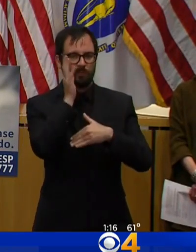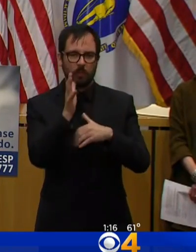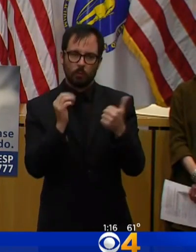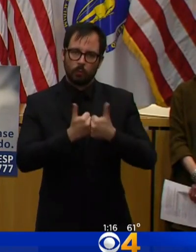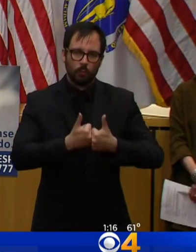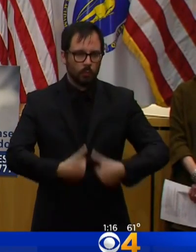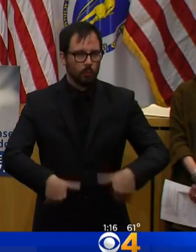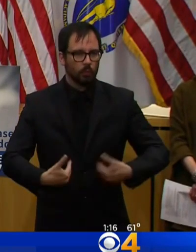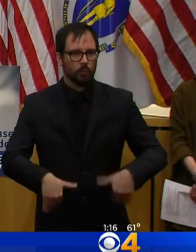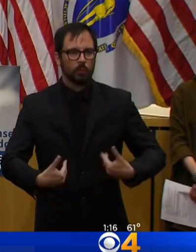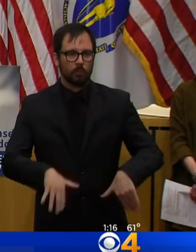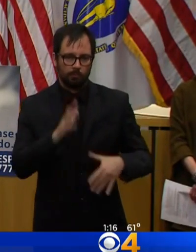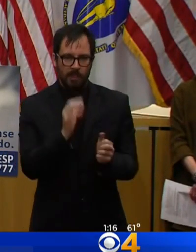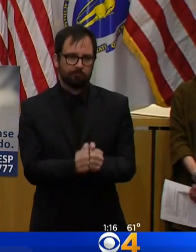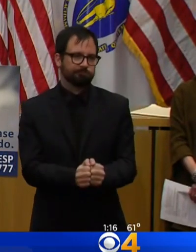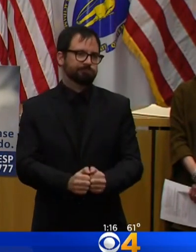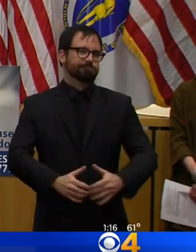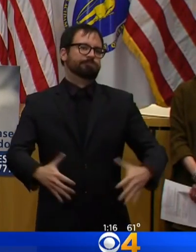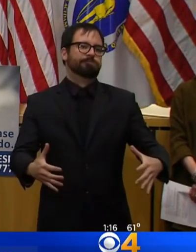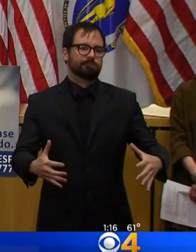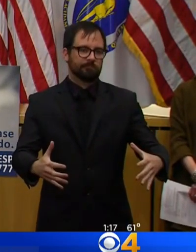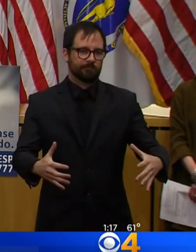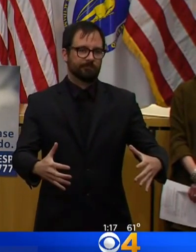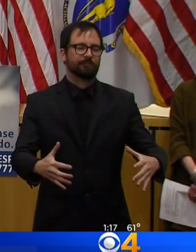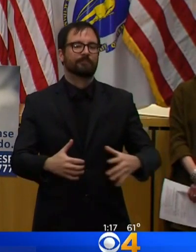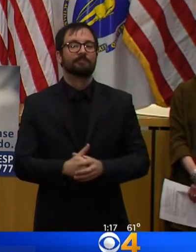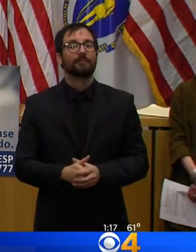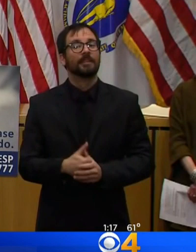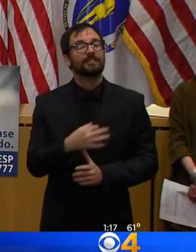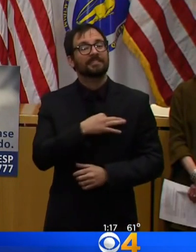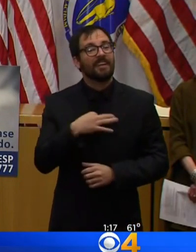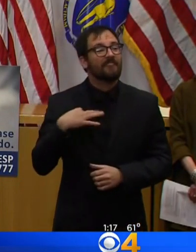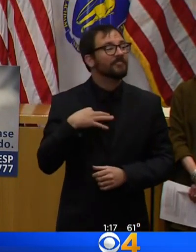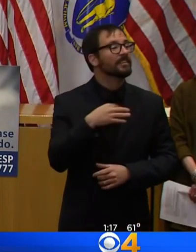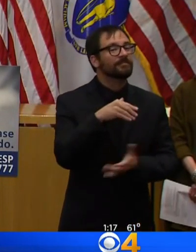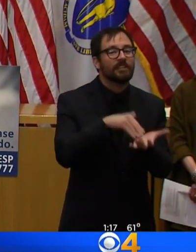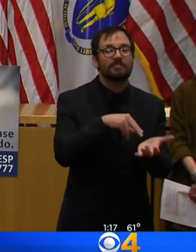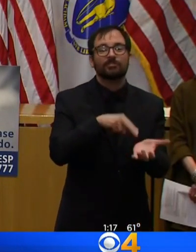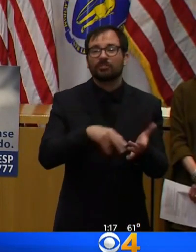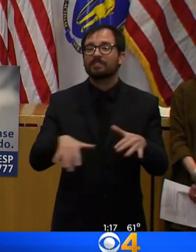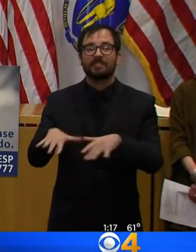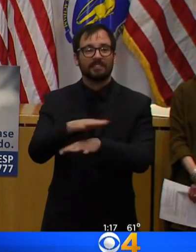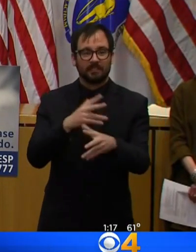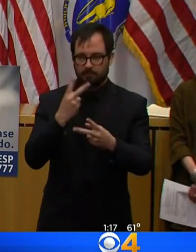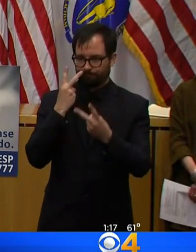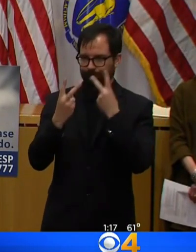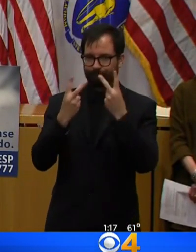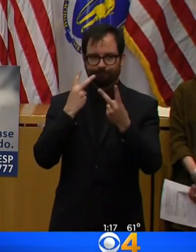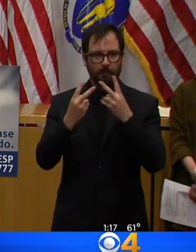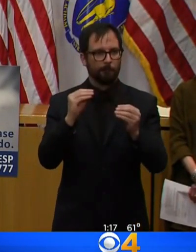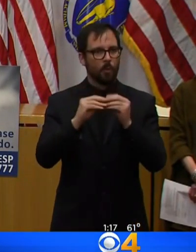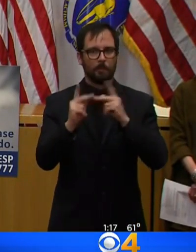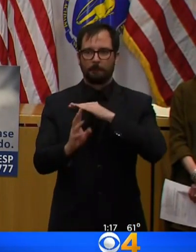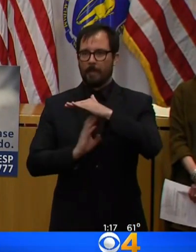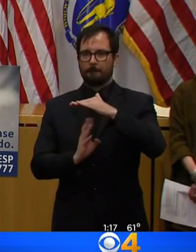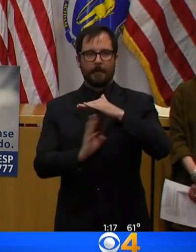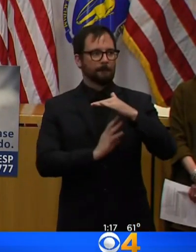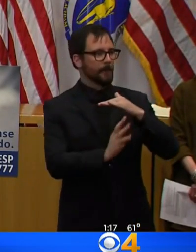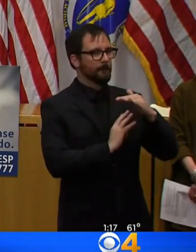AHEAD WILL BE DIFFICULT ONCE. THEY WILL BE DIFFICULT ON A FRONTLINE MEDICAL WORKERS IS WE EXPECT HOSPITALS TO SEE MORE COVERED PATIENTS. THEY WILL BE